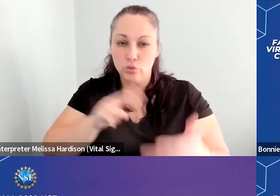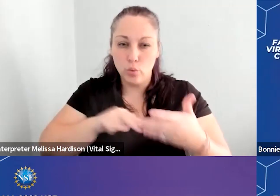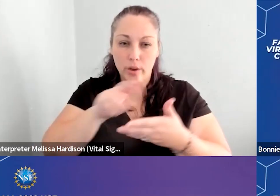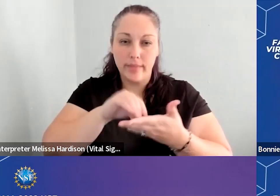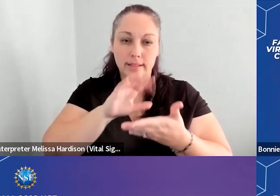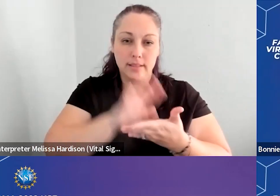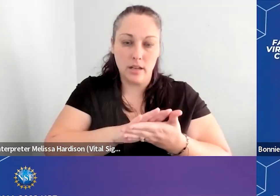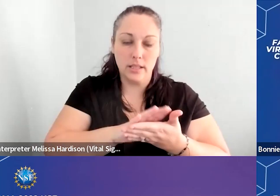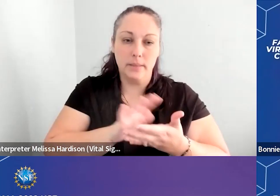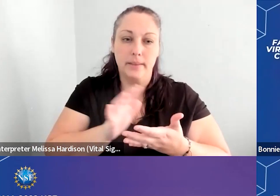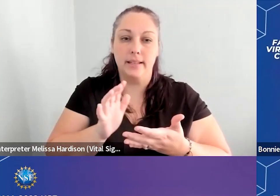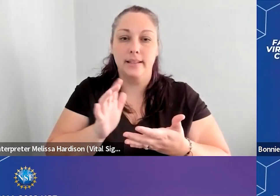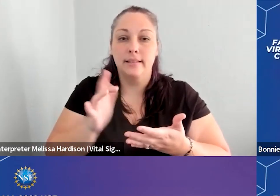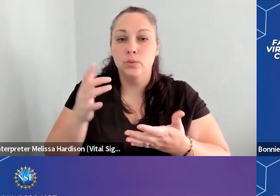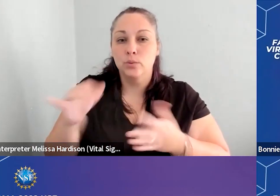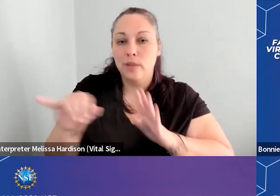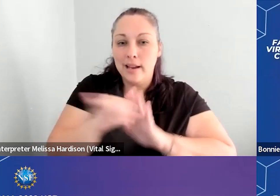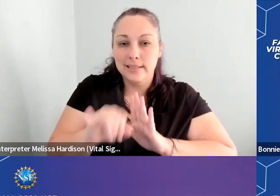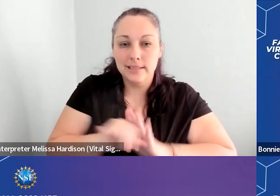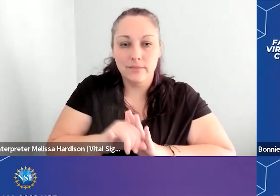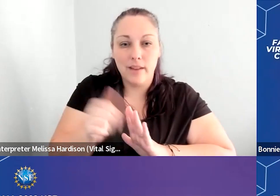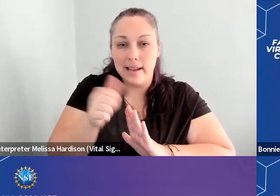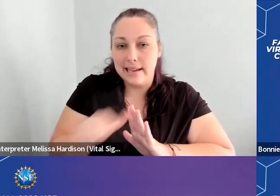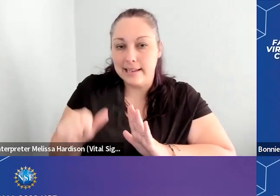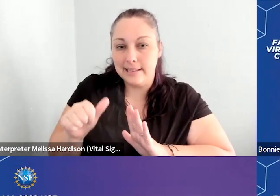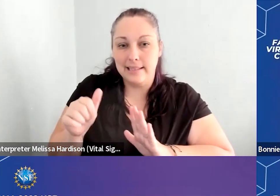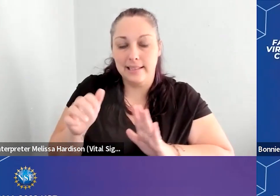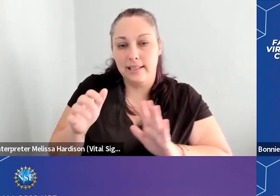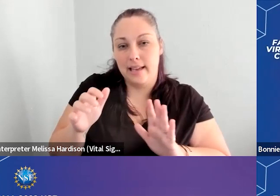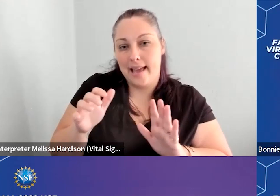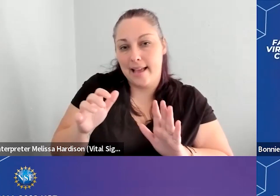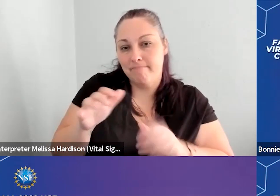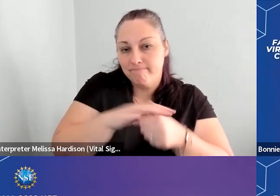and to identify areas that they think that they can develop at their institution.